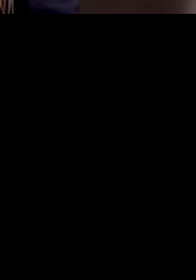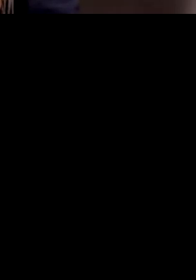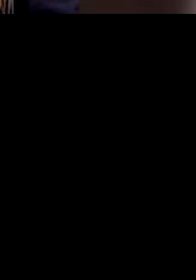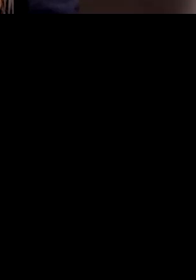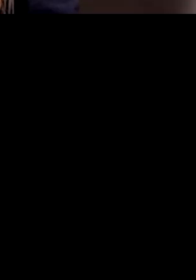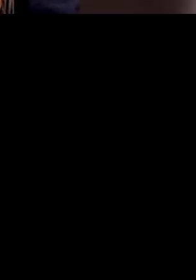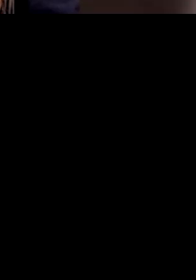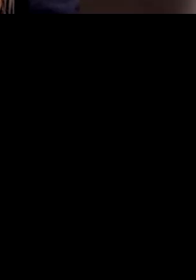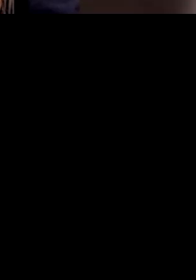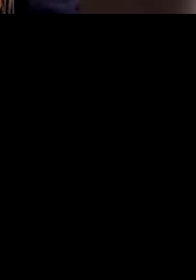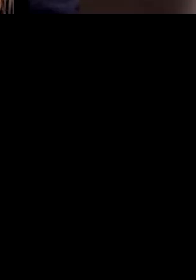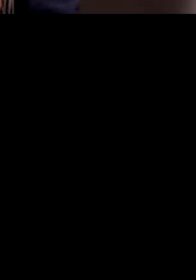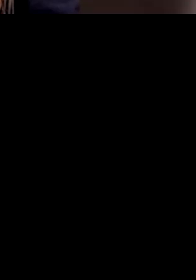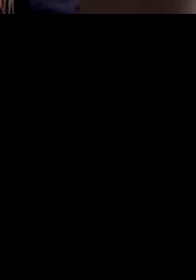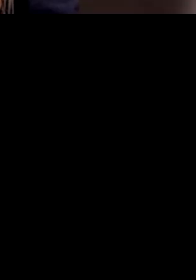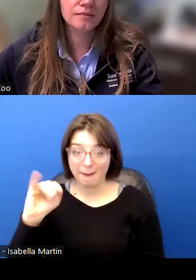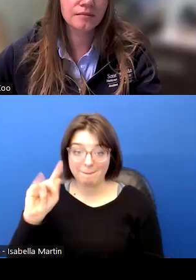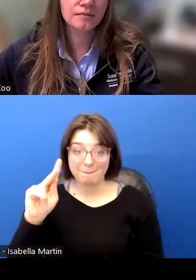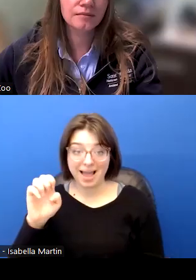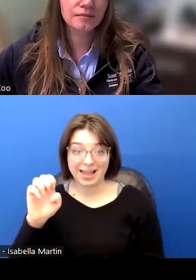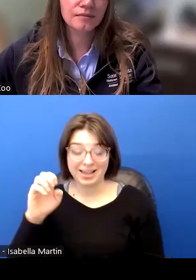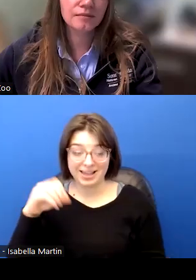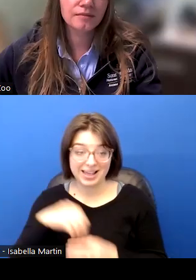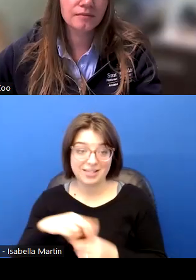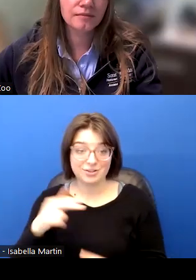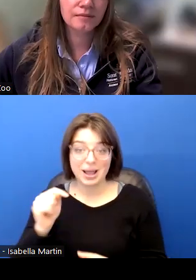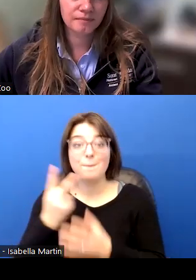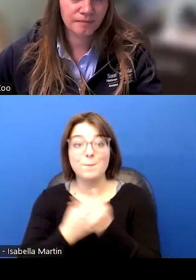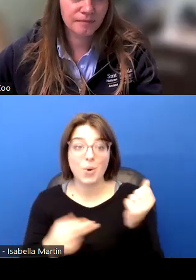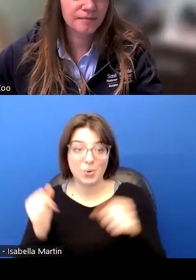who's in the chat are both working for all the animals here at the Smithsonian's National Zoo